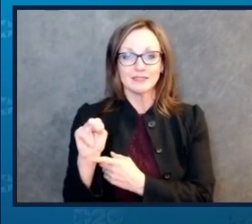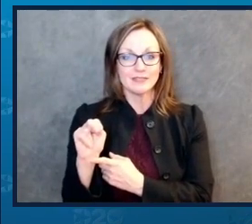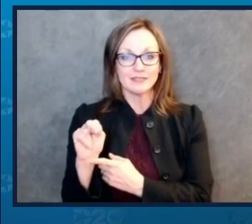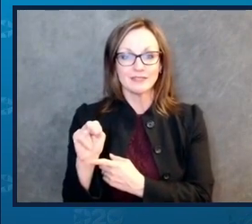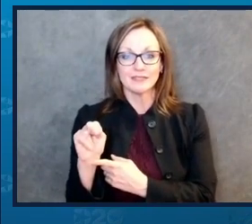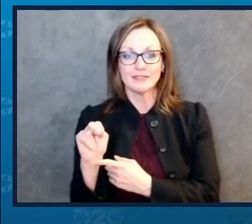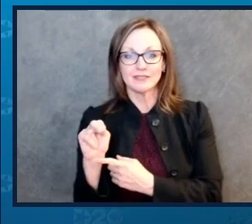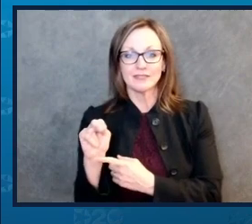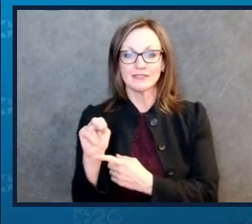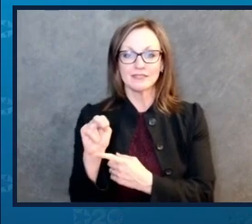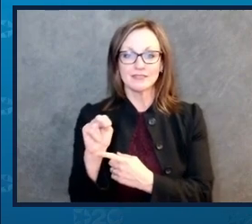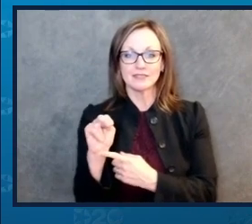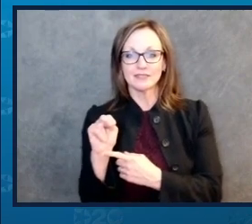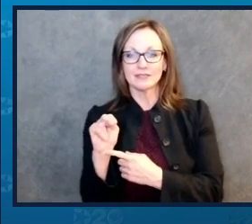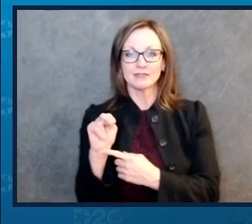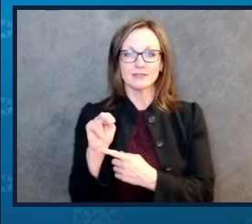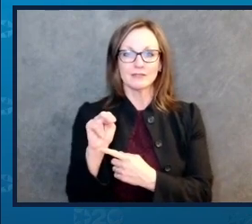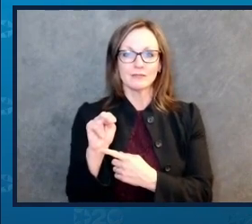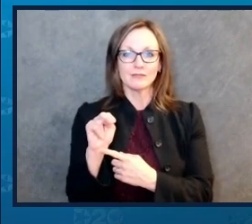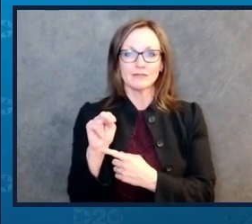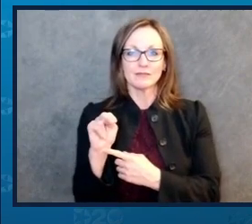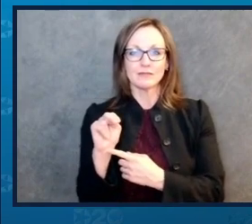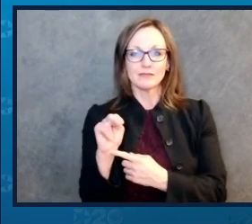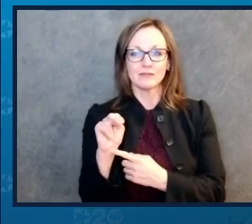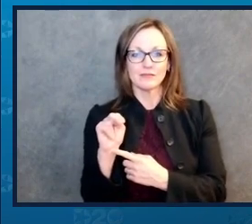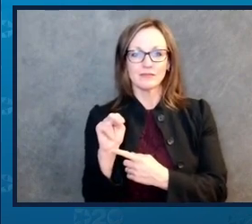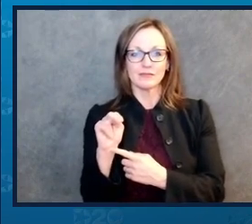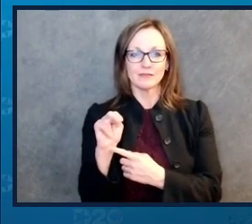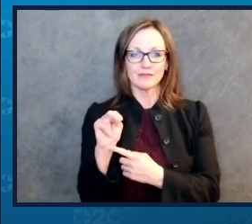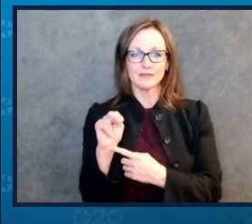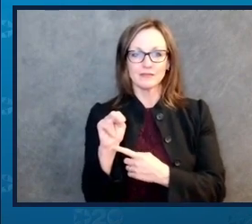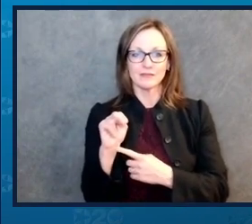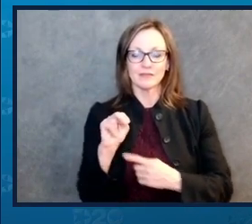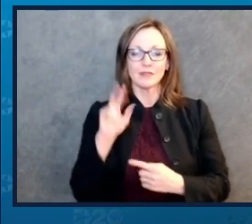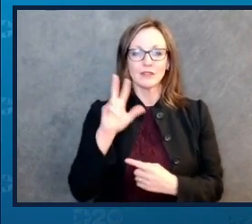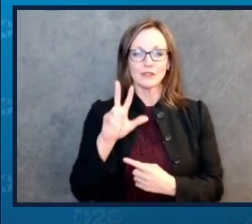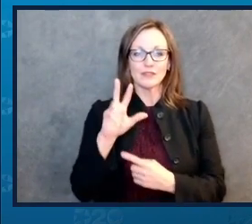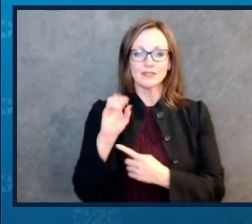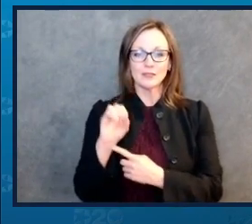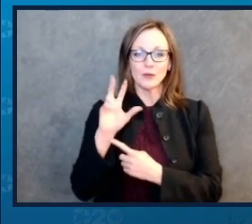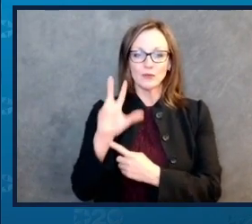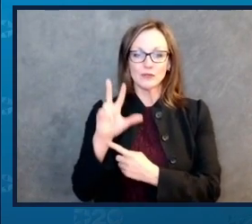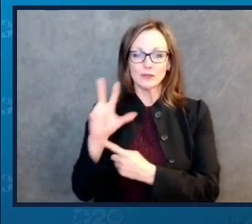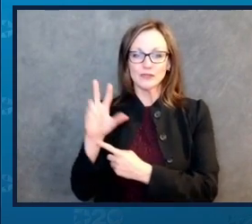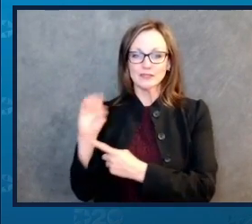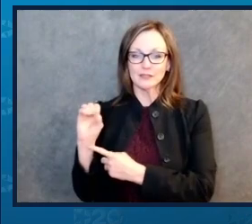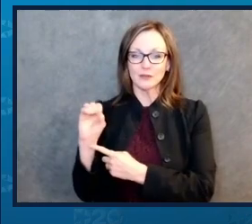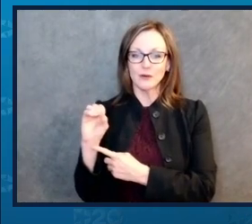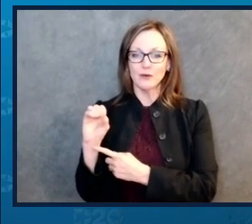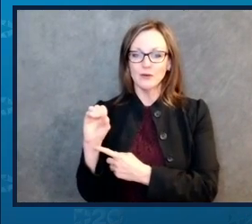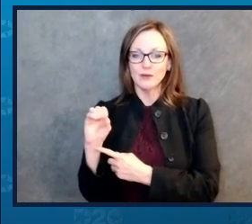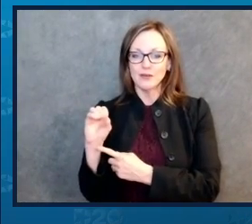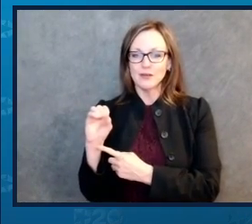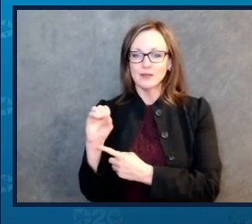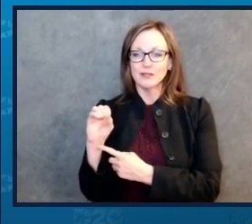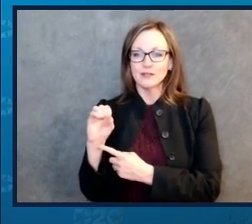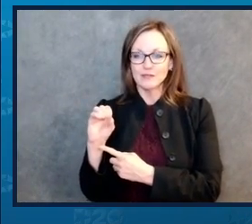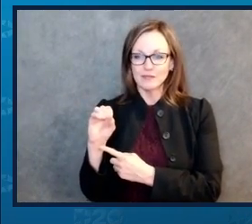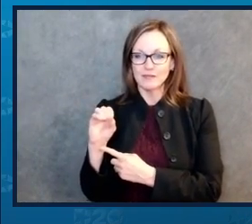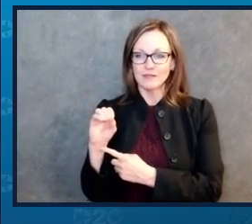BUSINESSES.